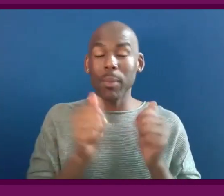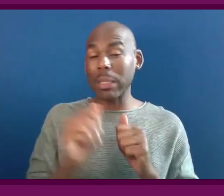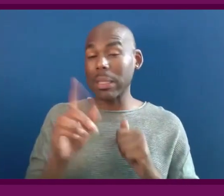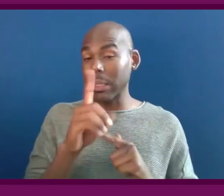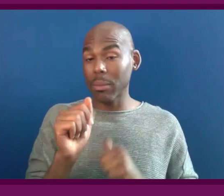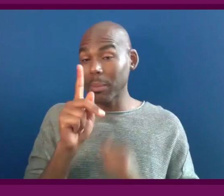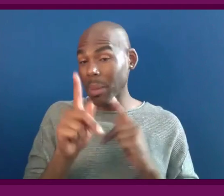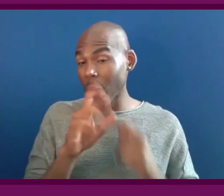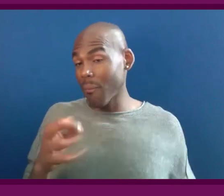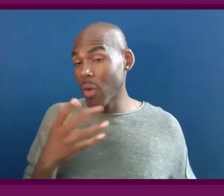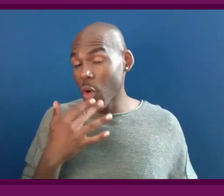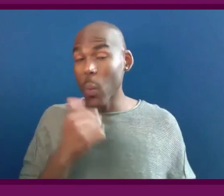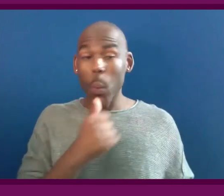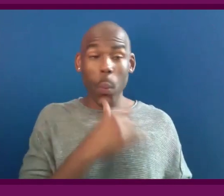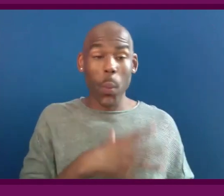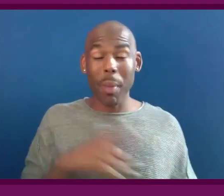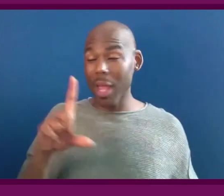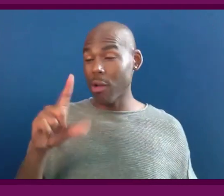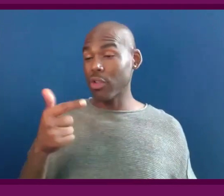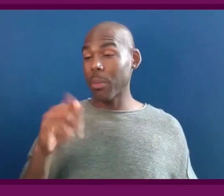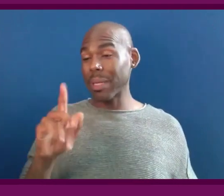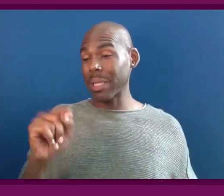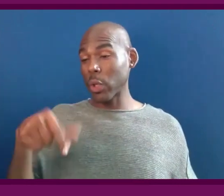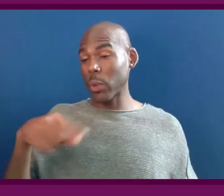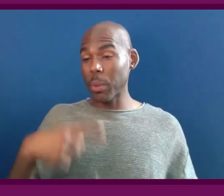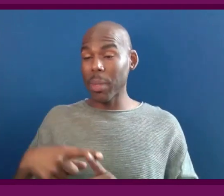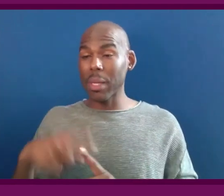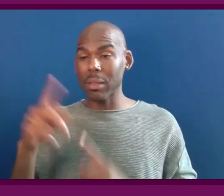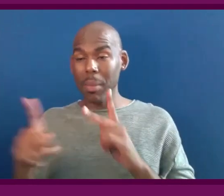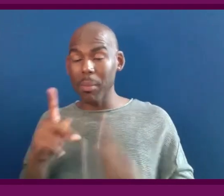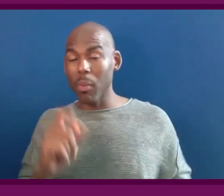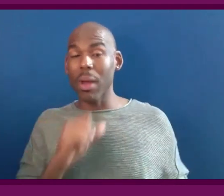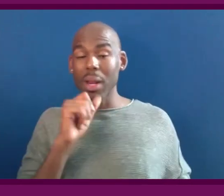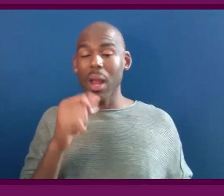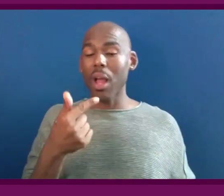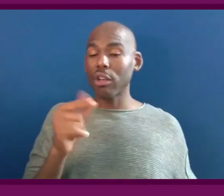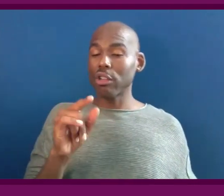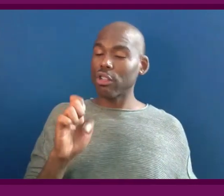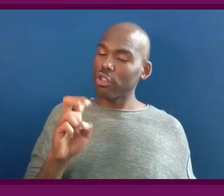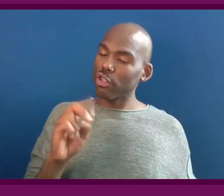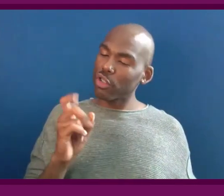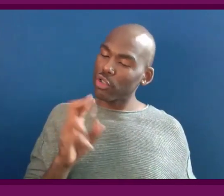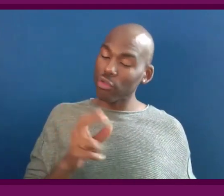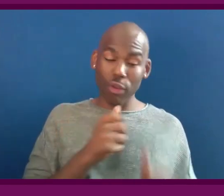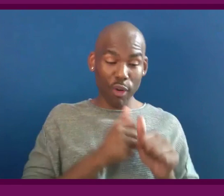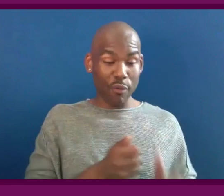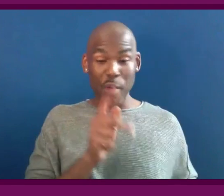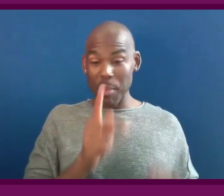with disabilities, people of color, women, LGBTQ+ people, non-gender conforming people.